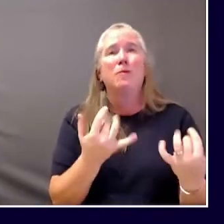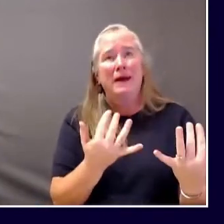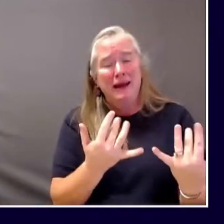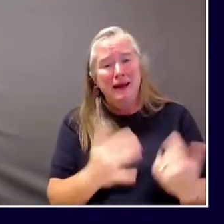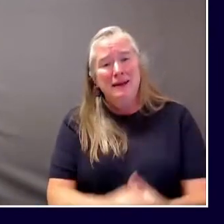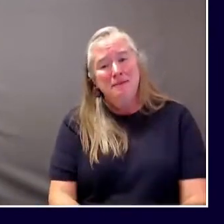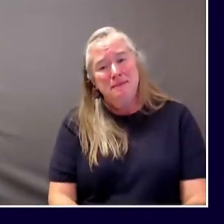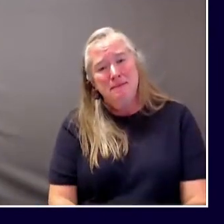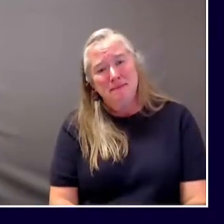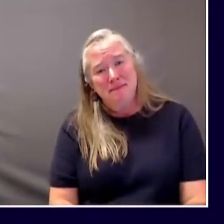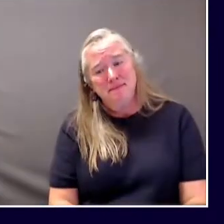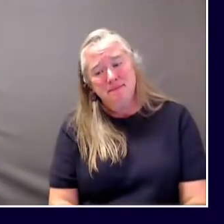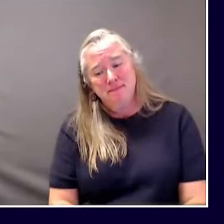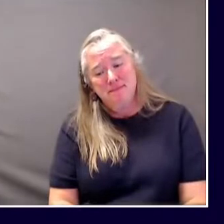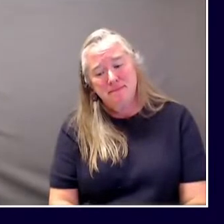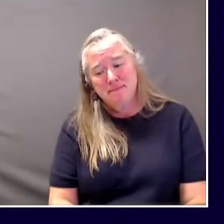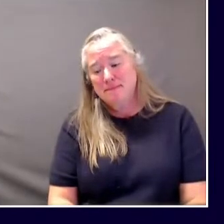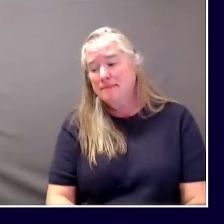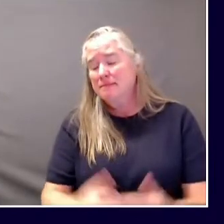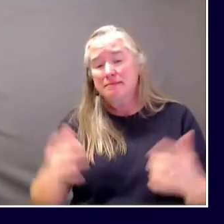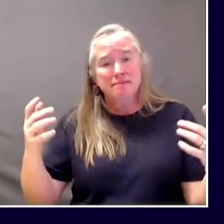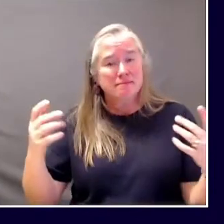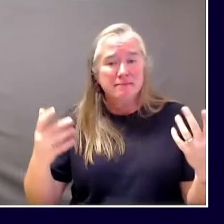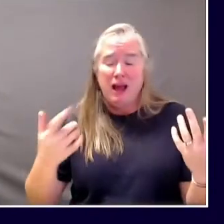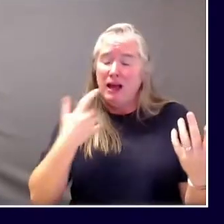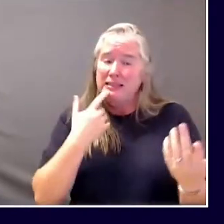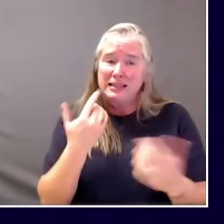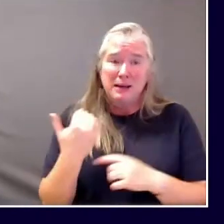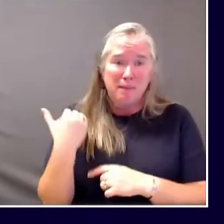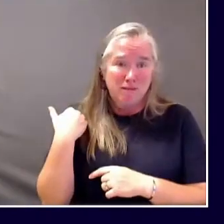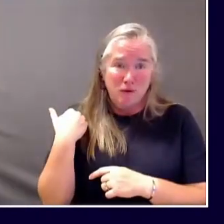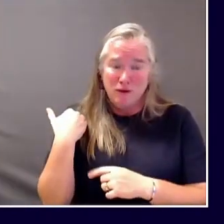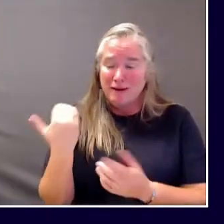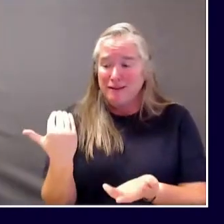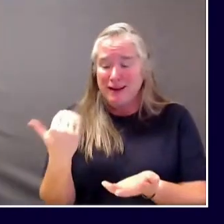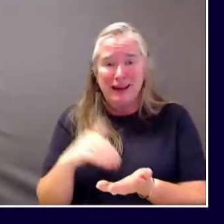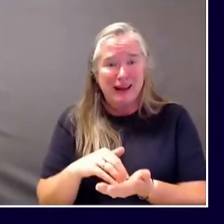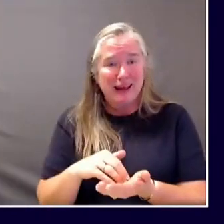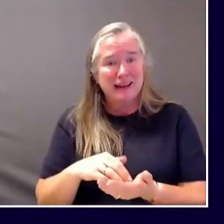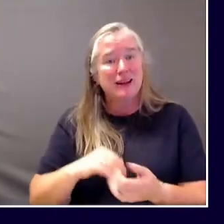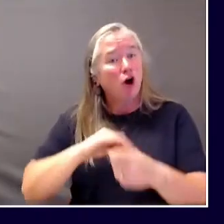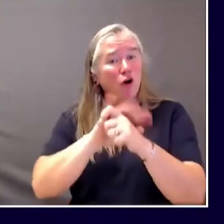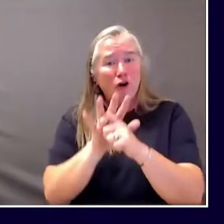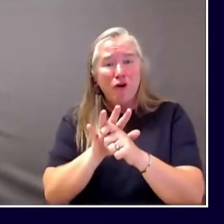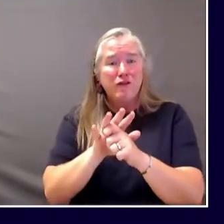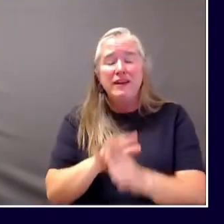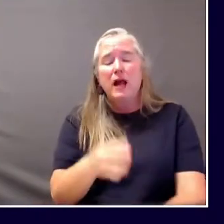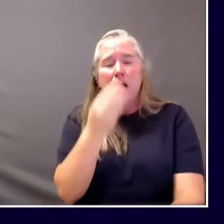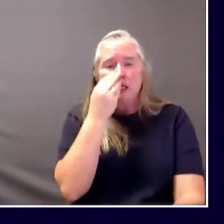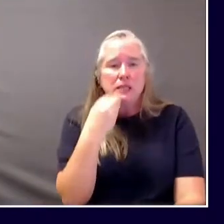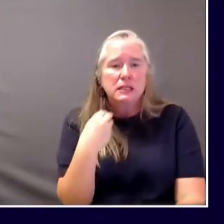any sort I've said it before I'll say it